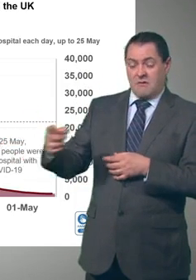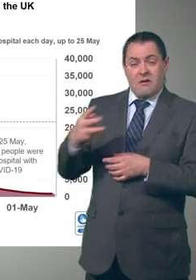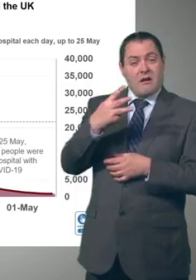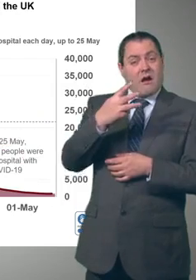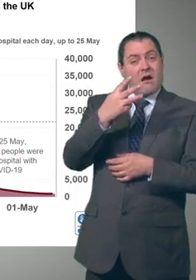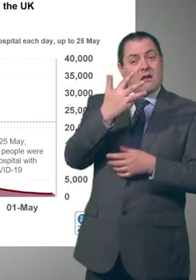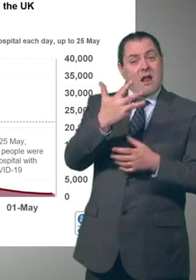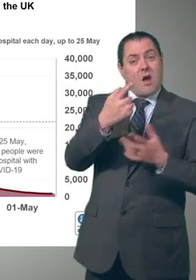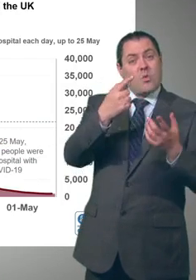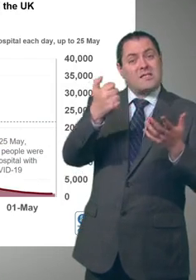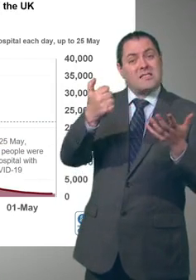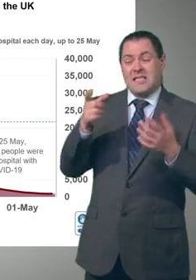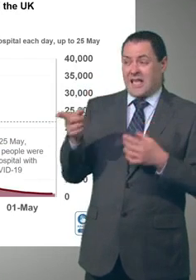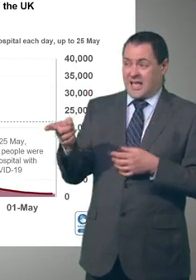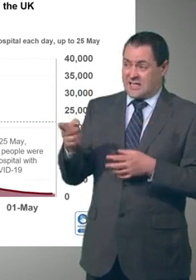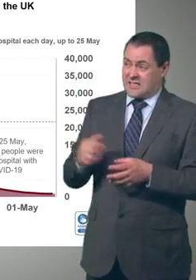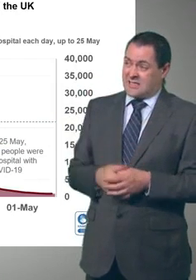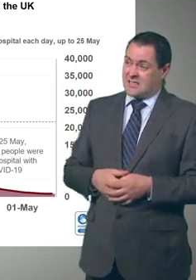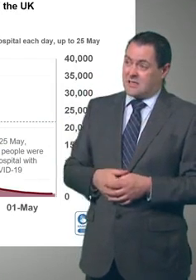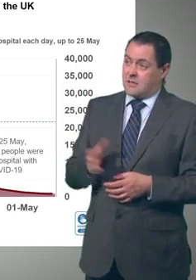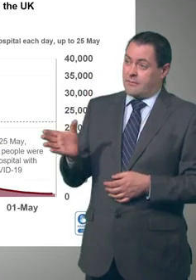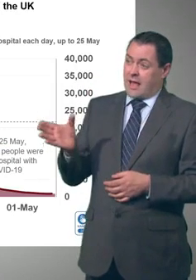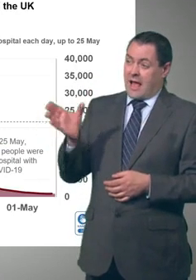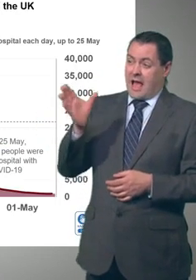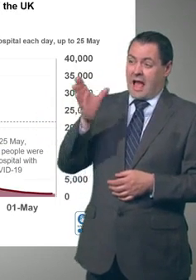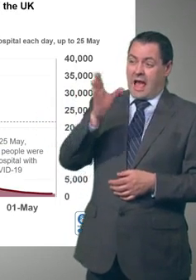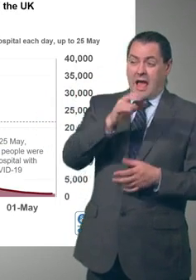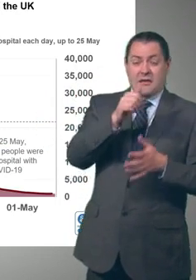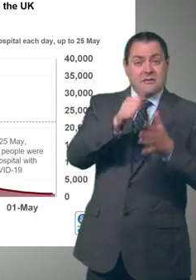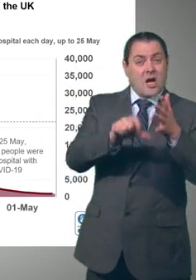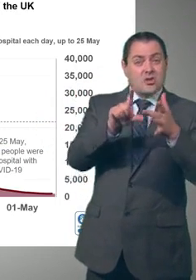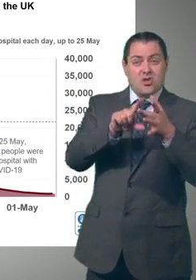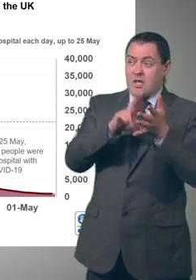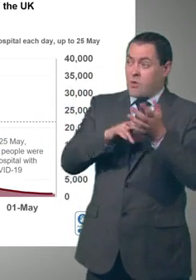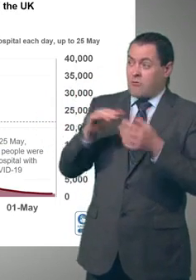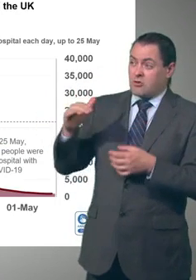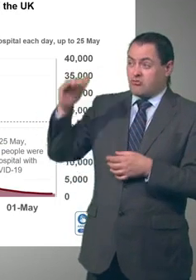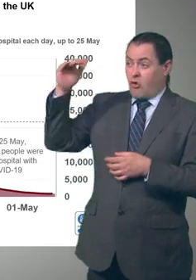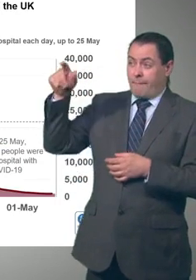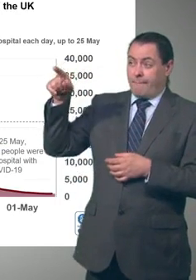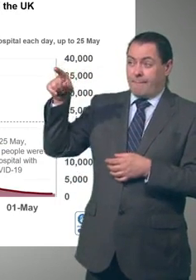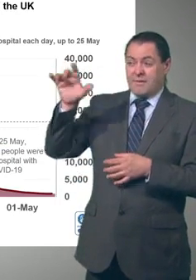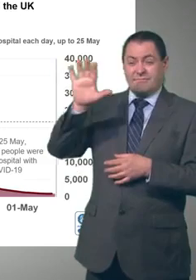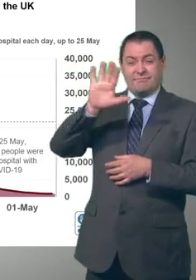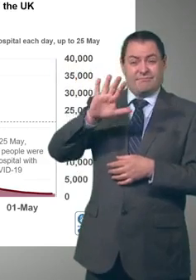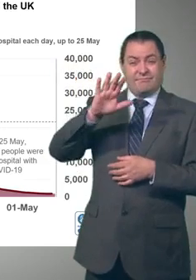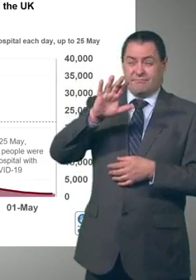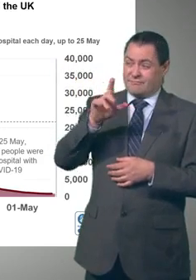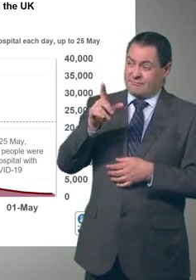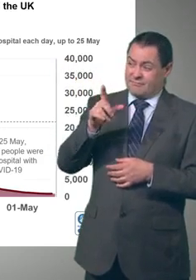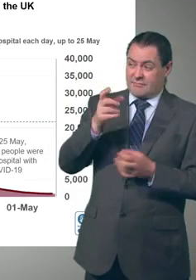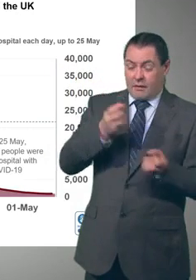whereas if we go right back to middle of January at the peak, they were around four and a